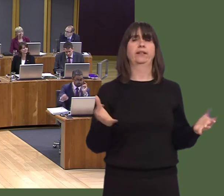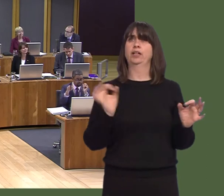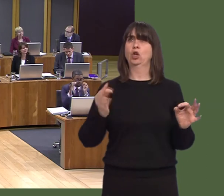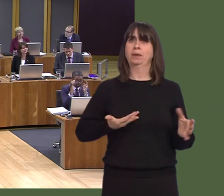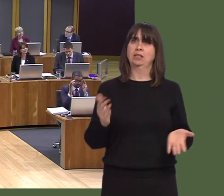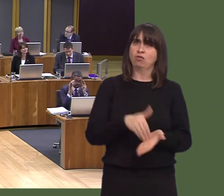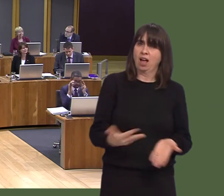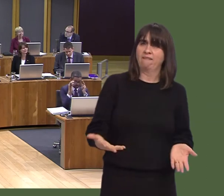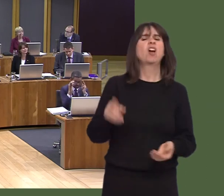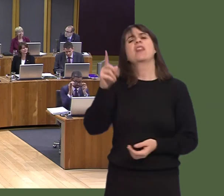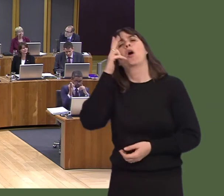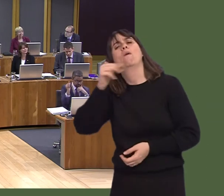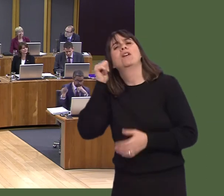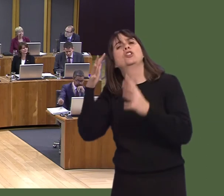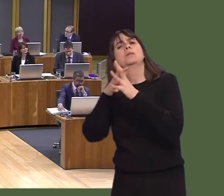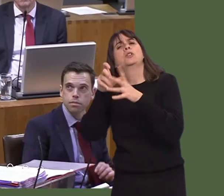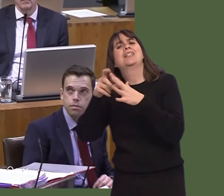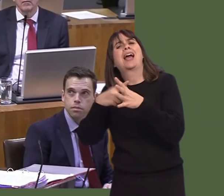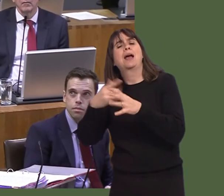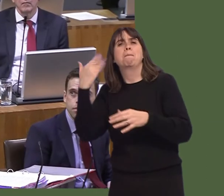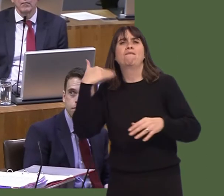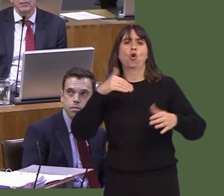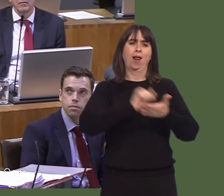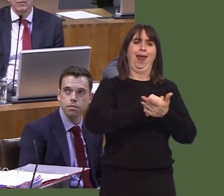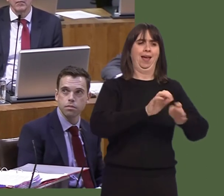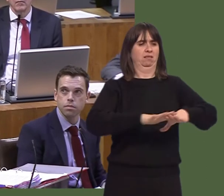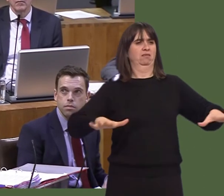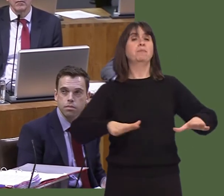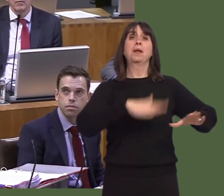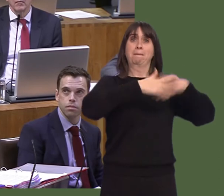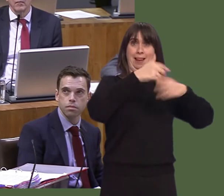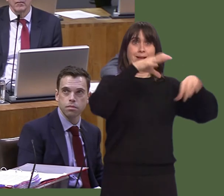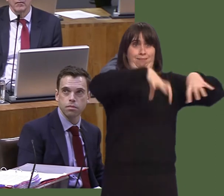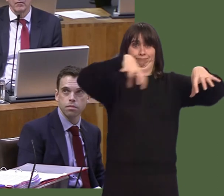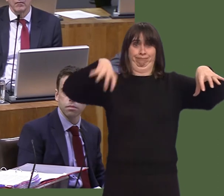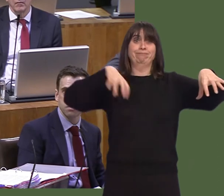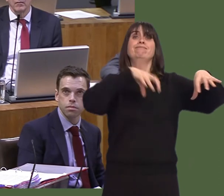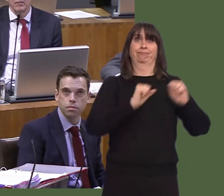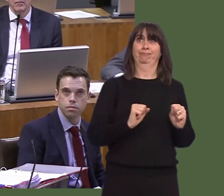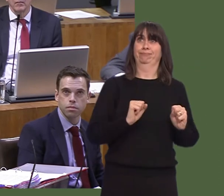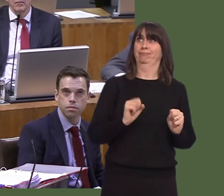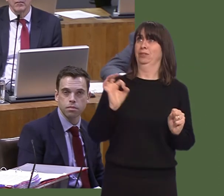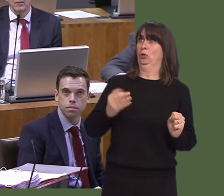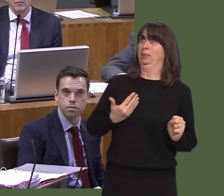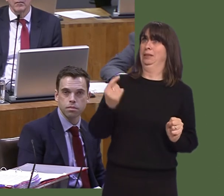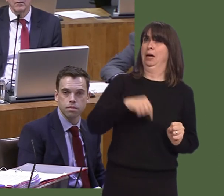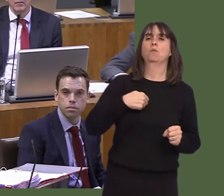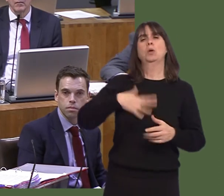while maintaining services and getting on top of waiting lists? Carwyn Jones AM: I should have clarified that we are confident that the health budget will